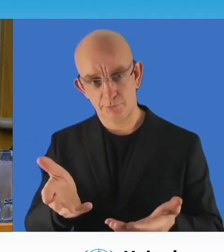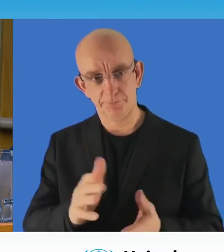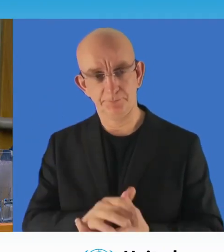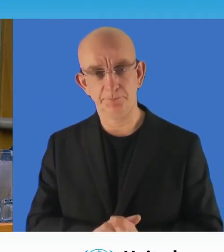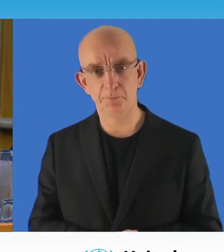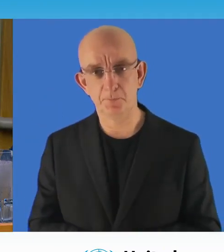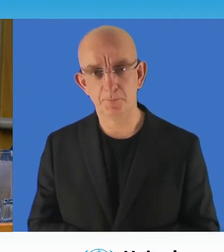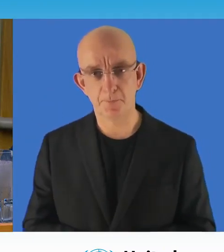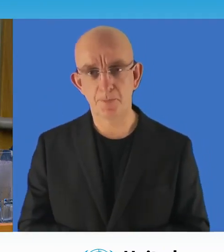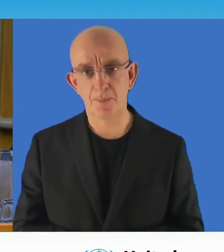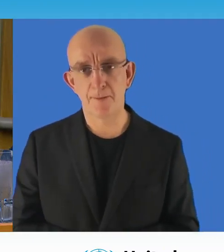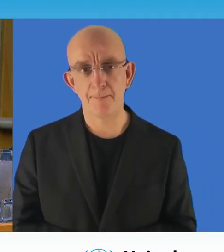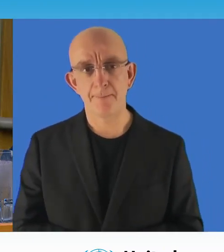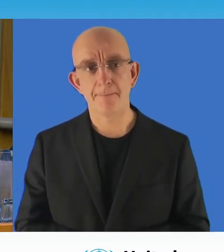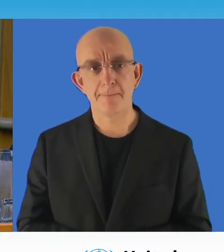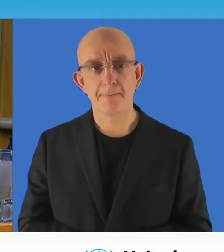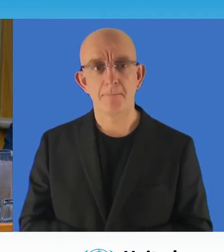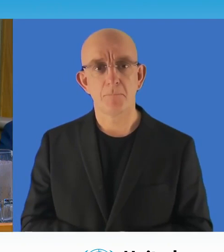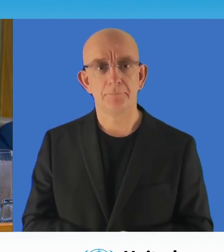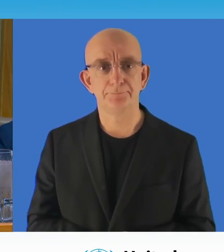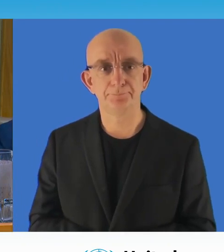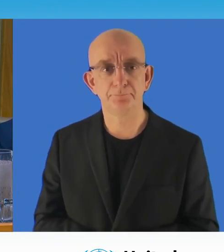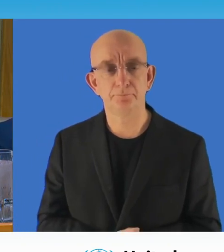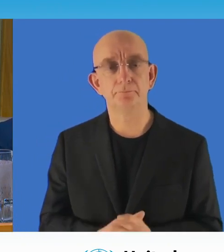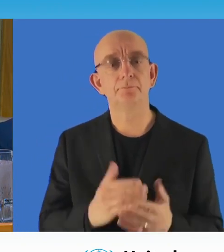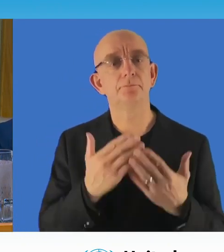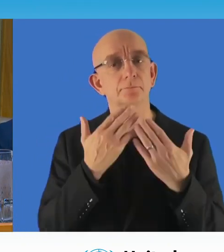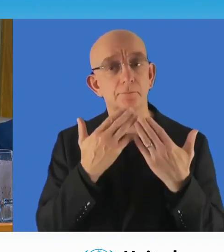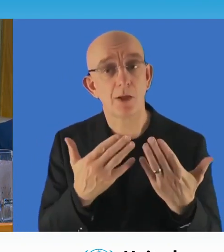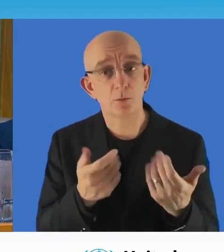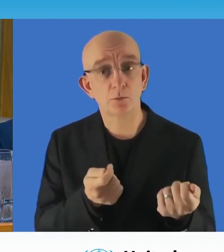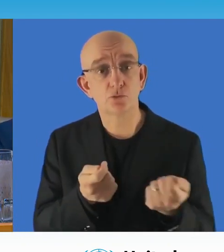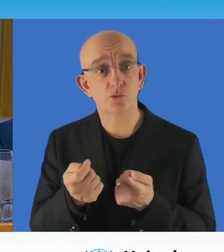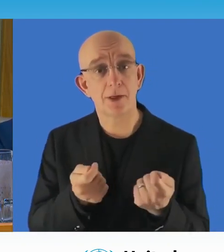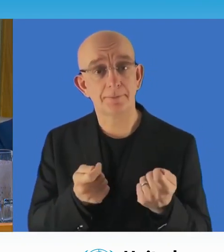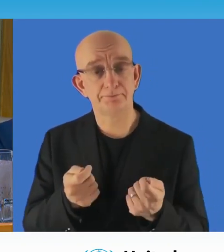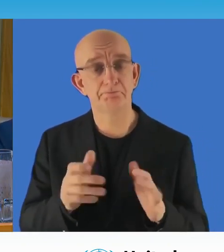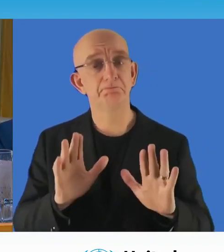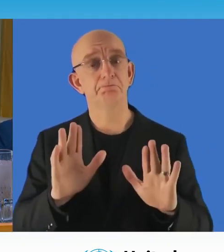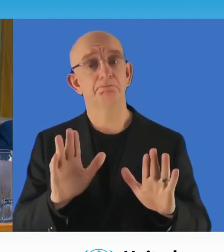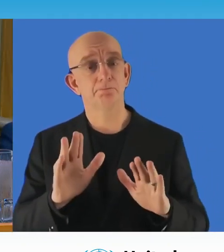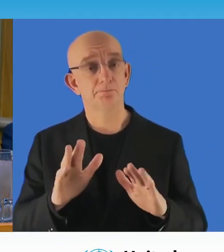is my honor to address the 17th session of the conference of State parties to the convention